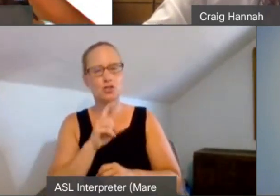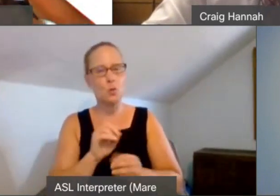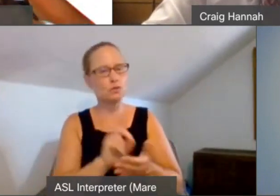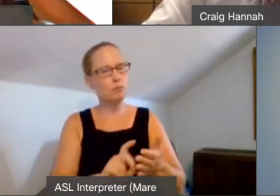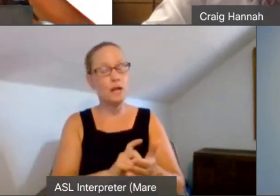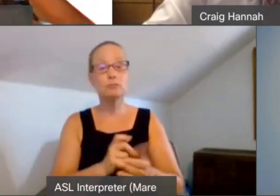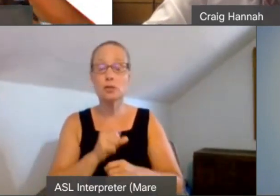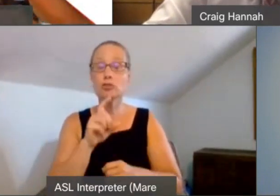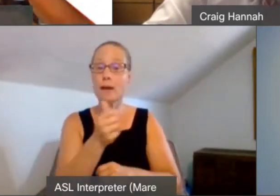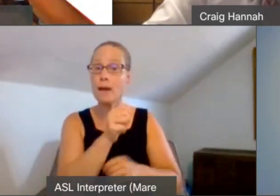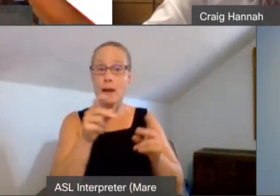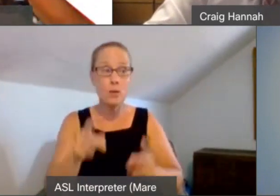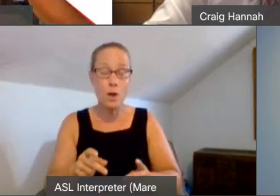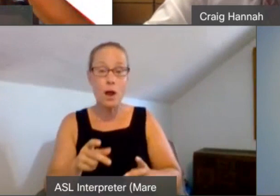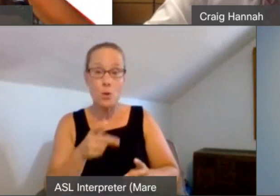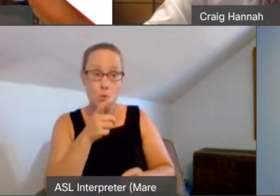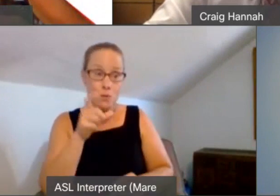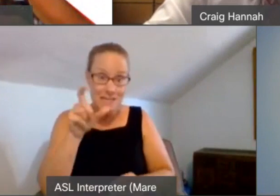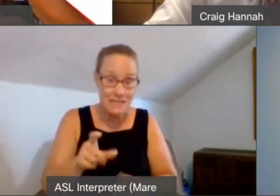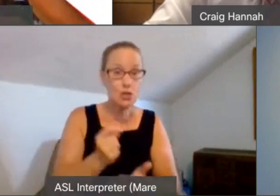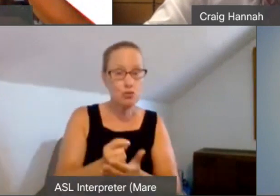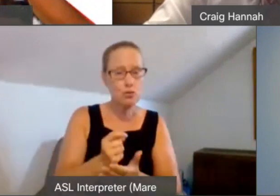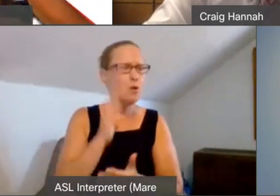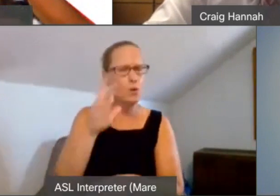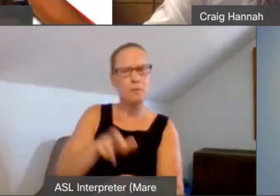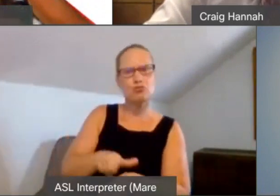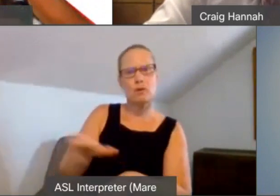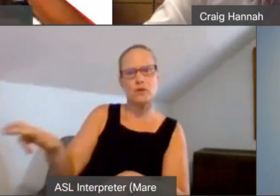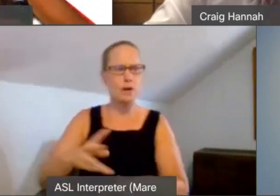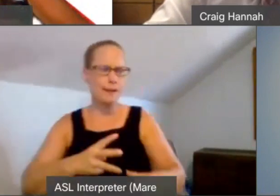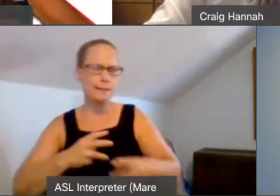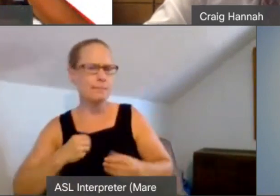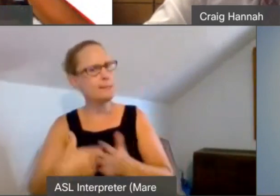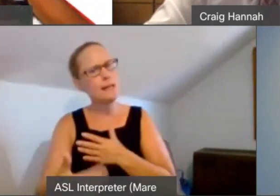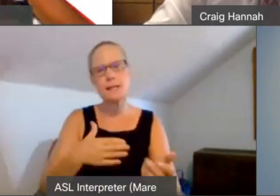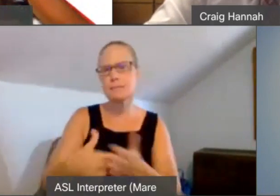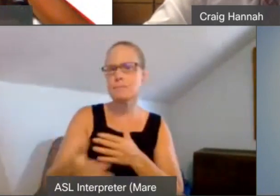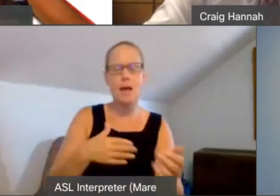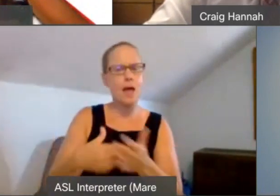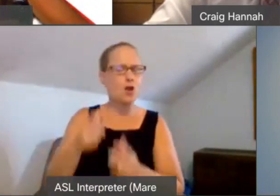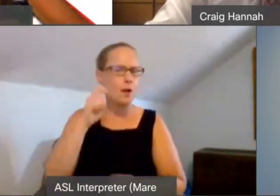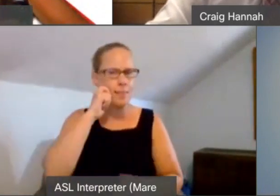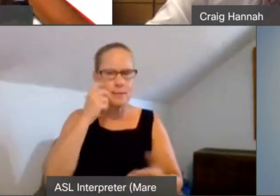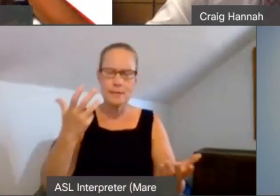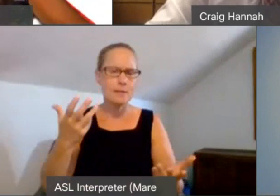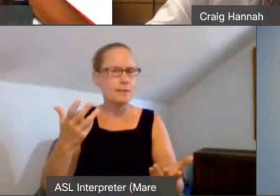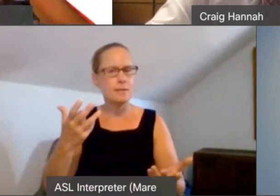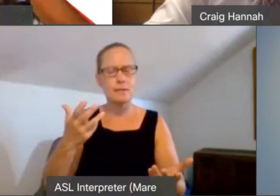that anyone one that needs that treatment is gonna be accepted regardless of their ethnicity. I know the doctor was about to add something.